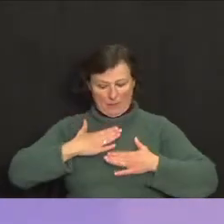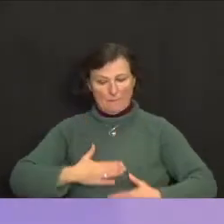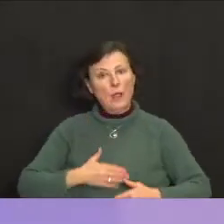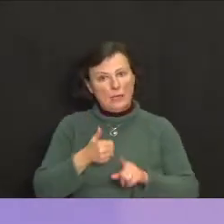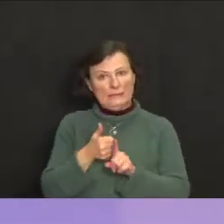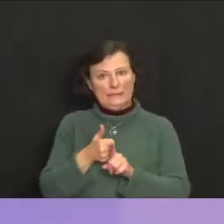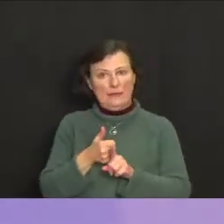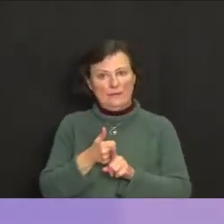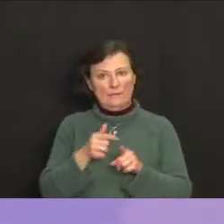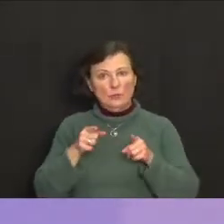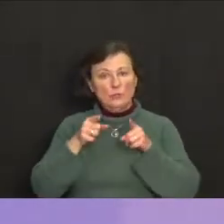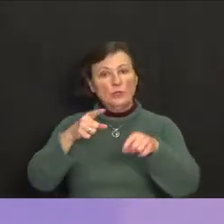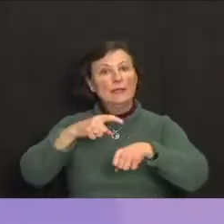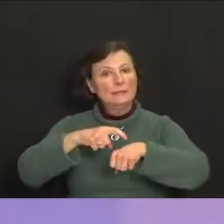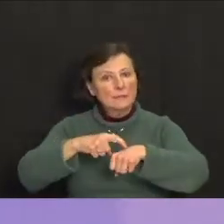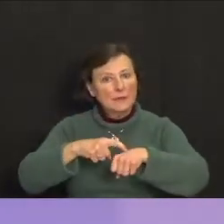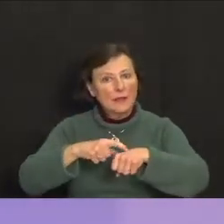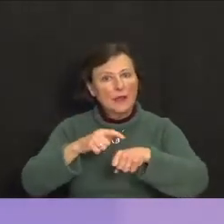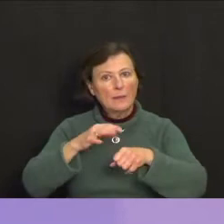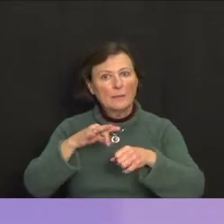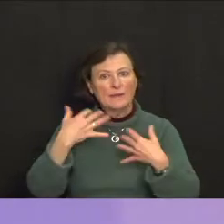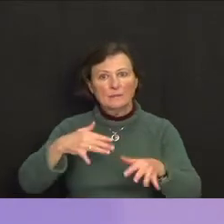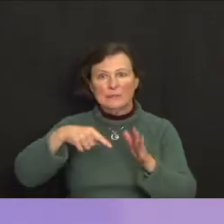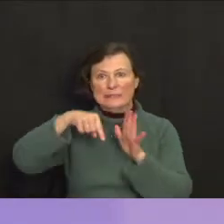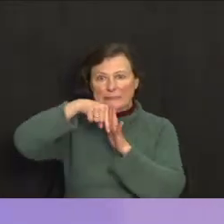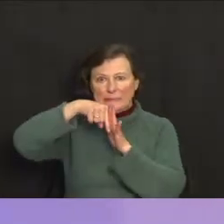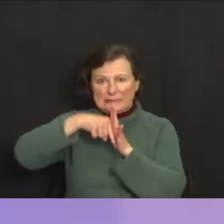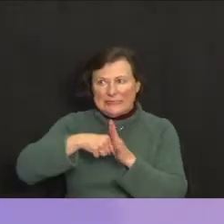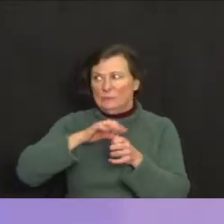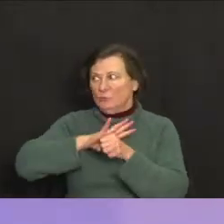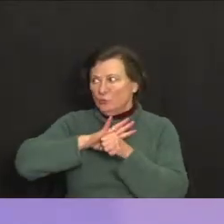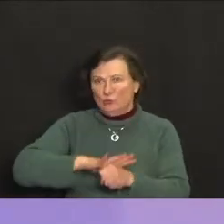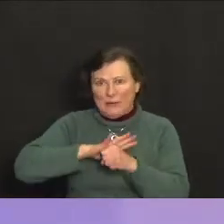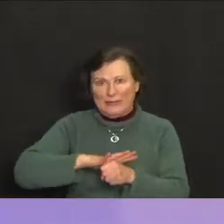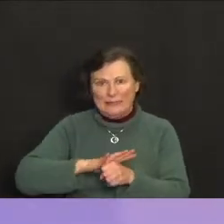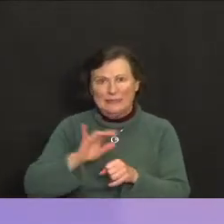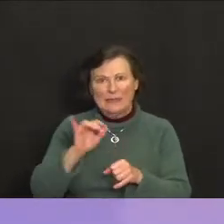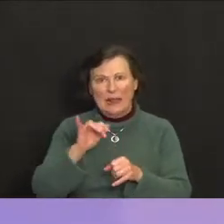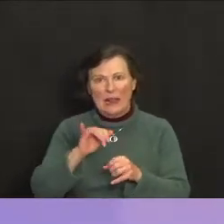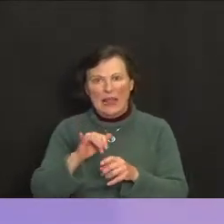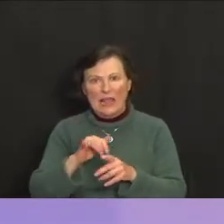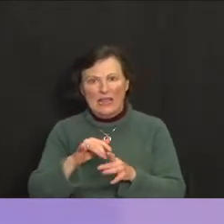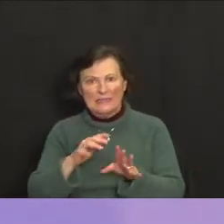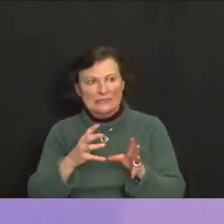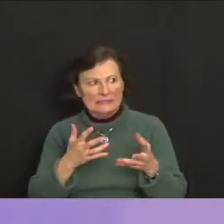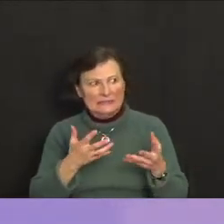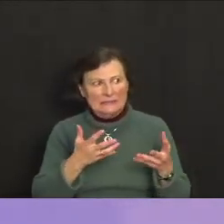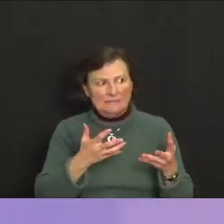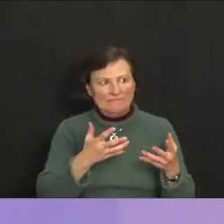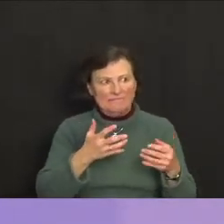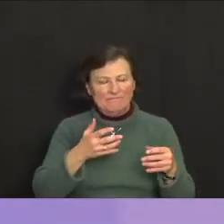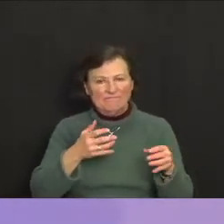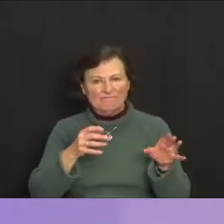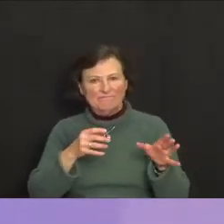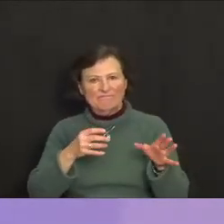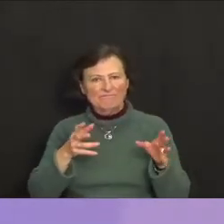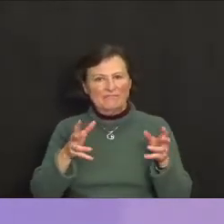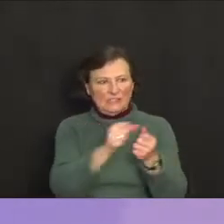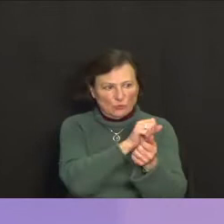During times of intense social stress, such as persecution of one group by another, the group